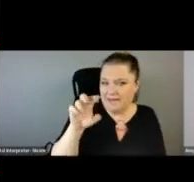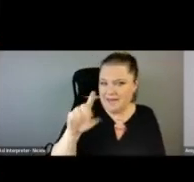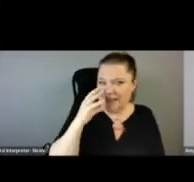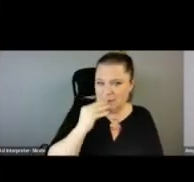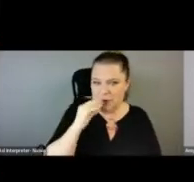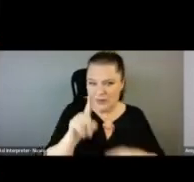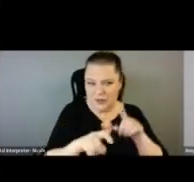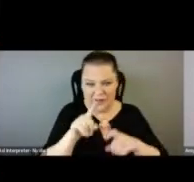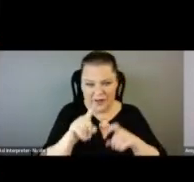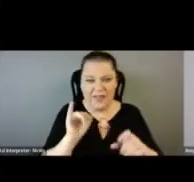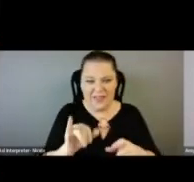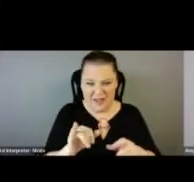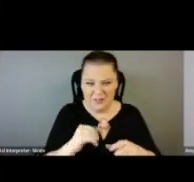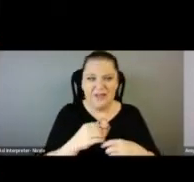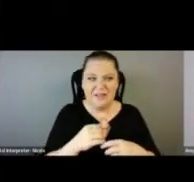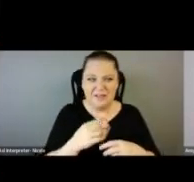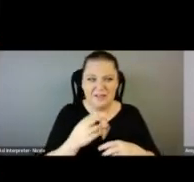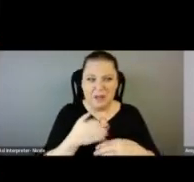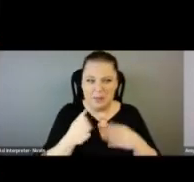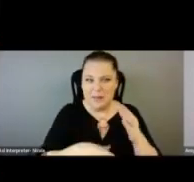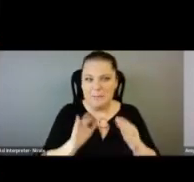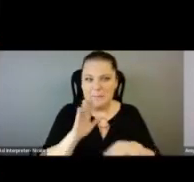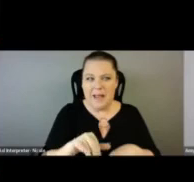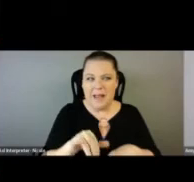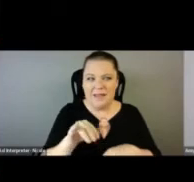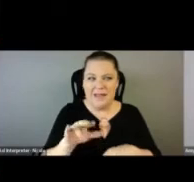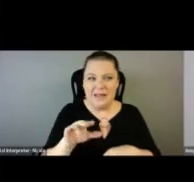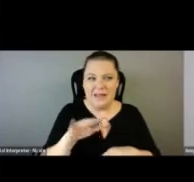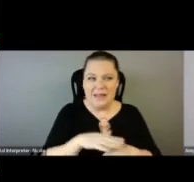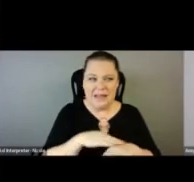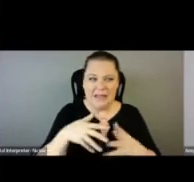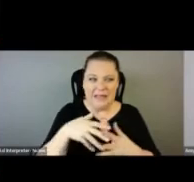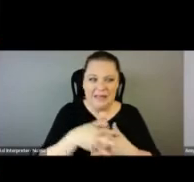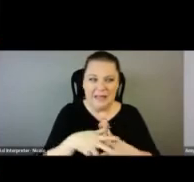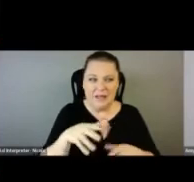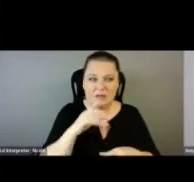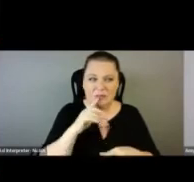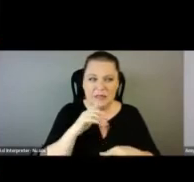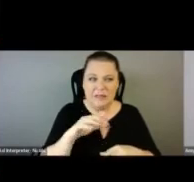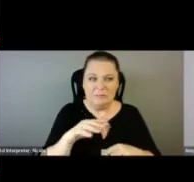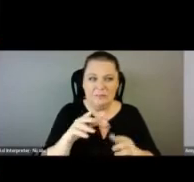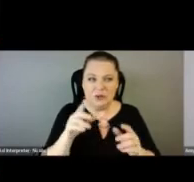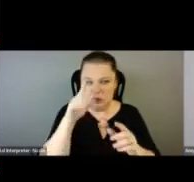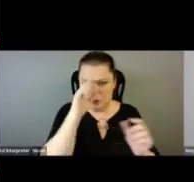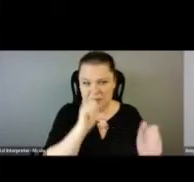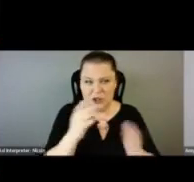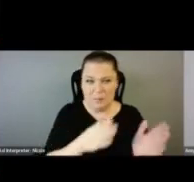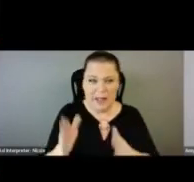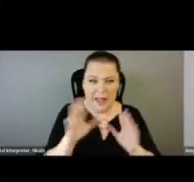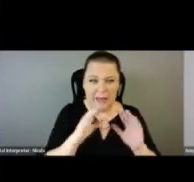Indiana recovery Council last year was used in the addiction treatment, strategic planning. So they looked at the feedback